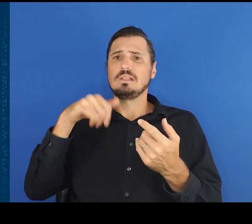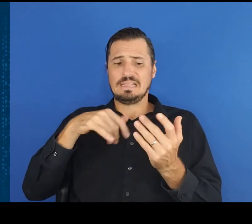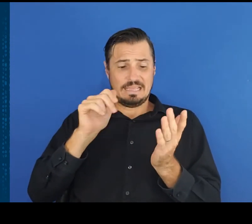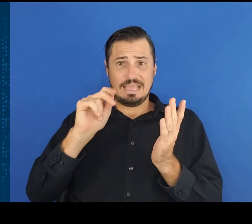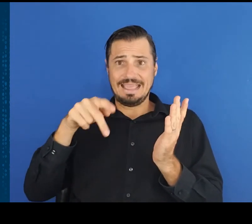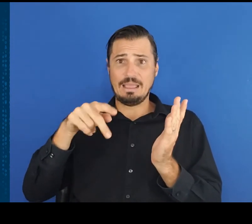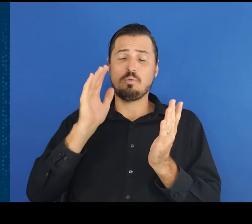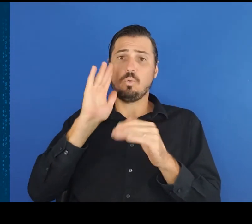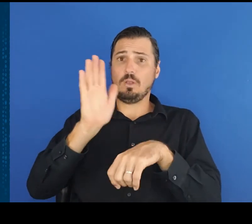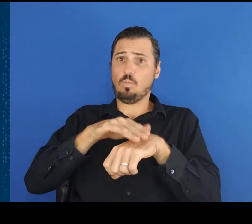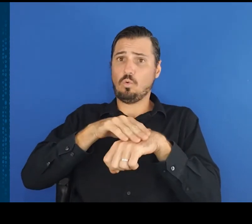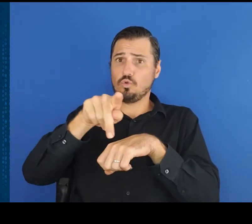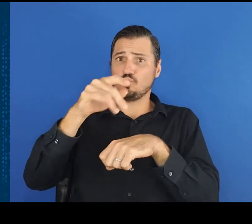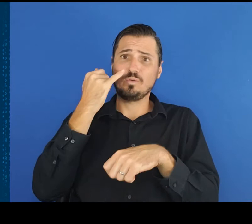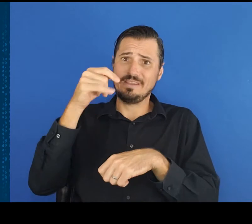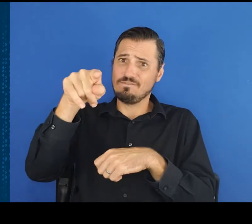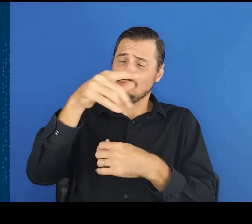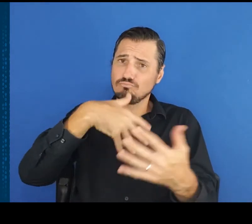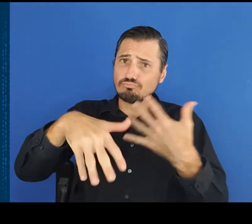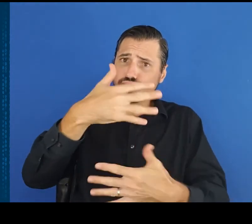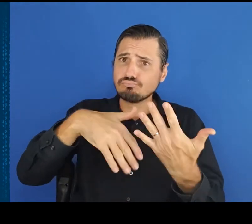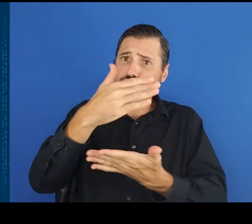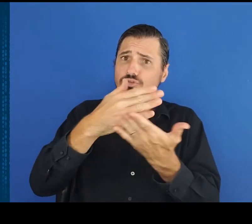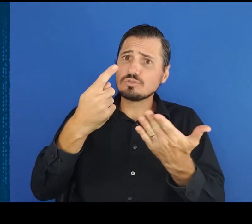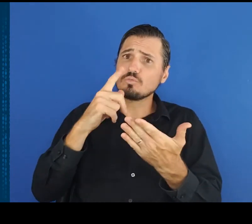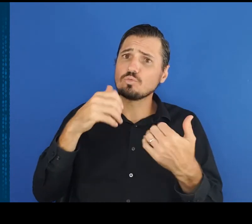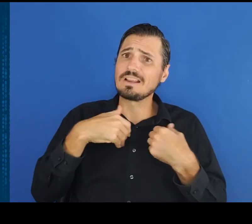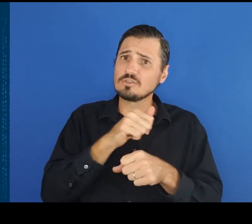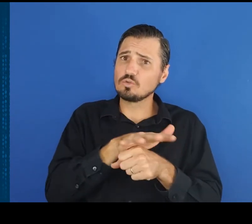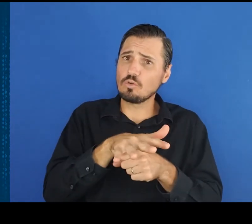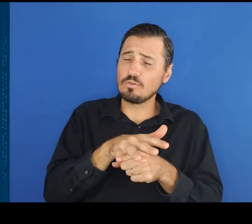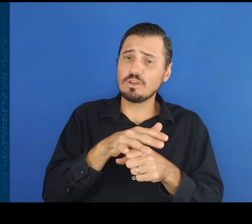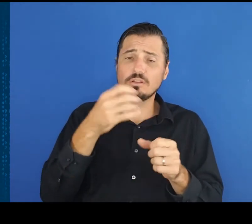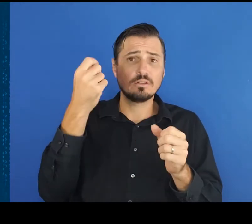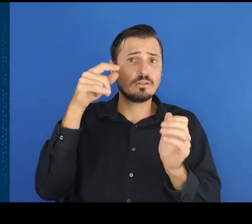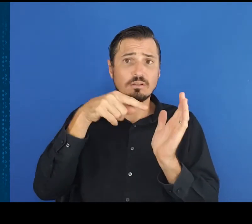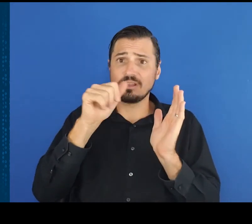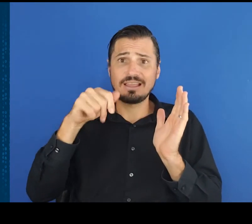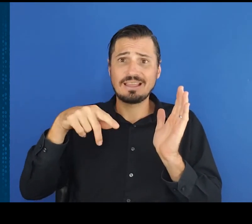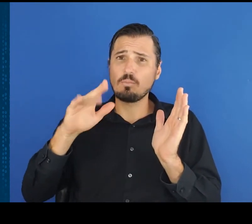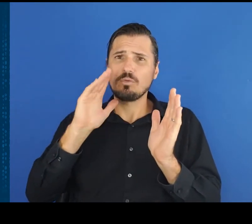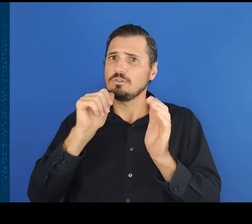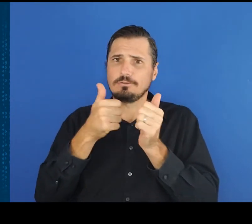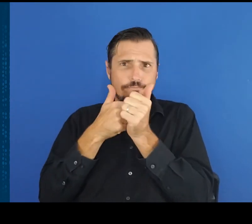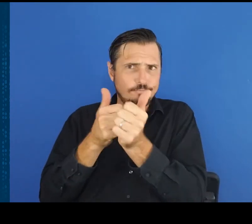in close contact with someone exposed to COVID-19. This app does not track your location